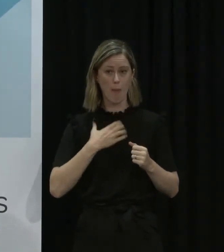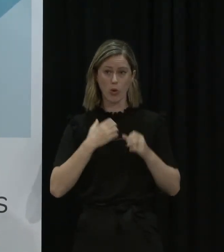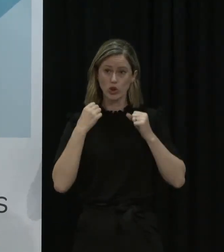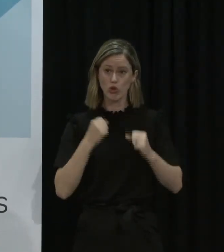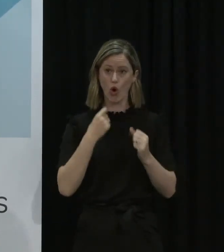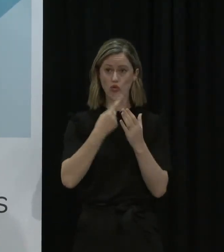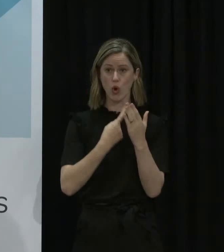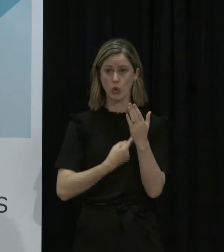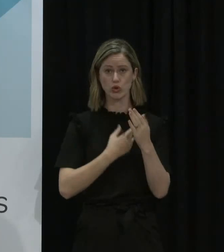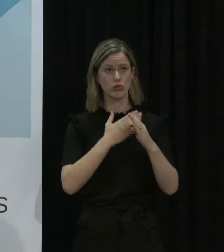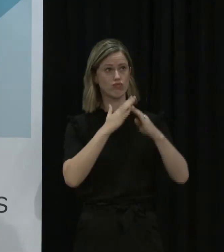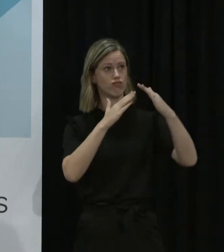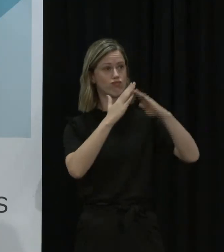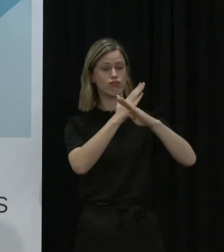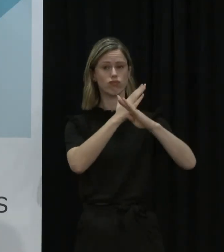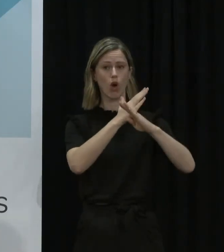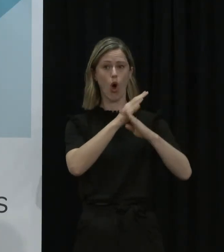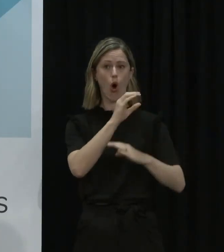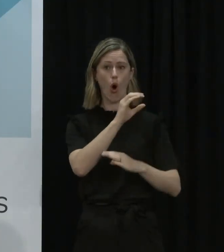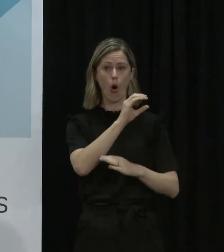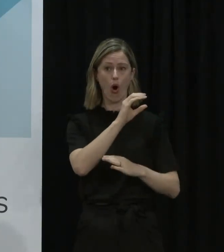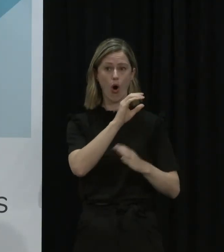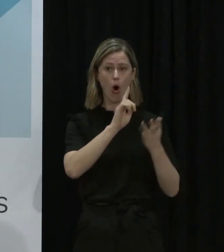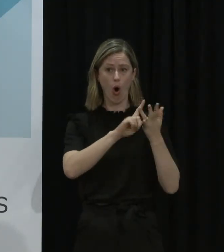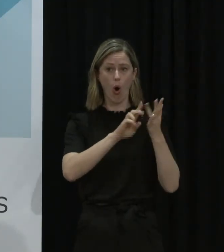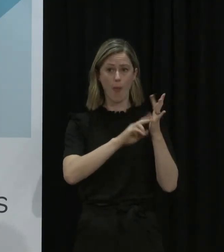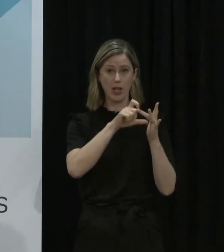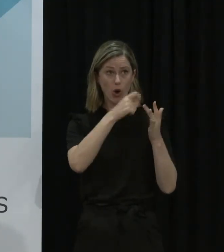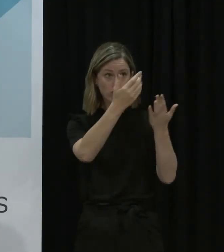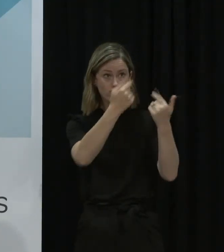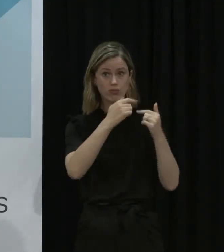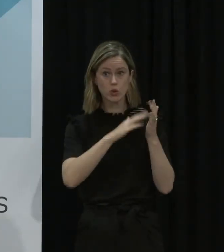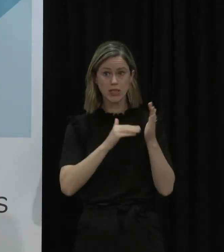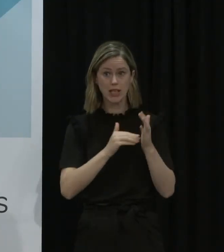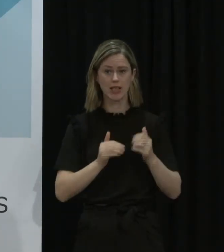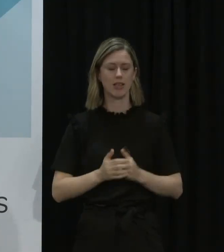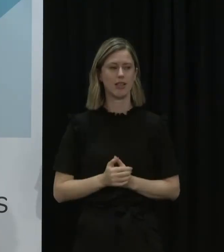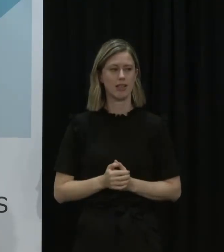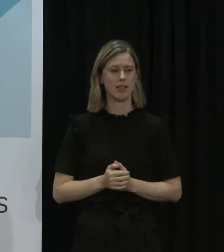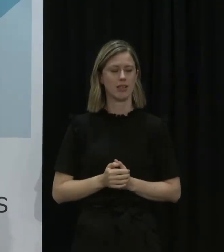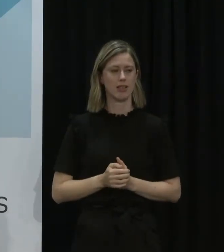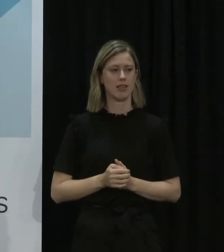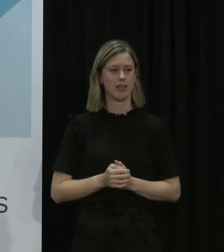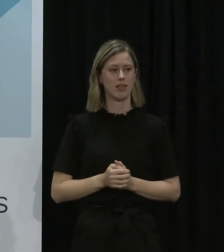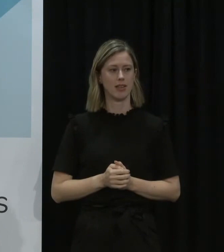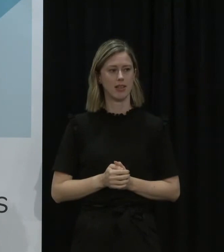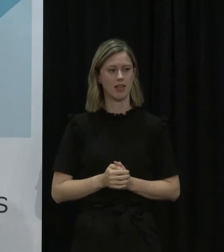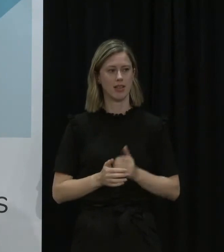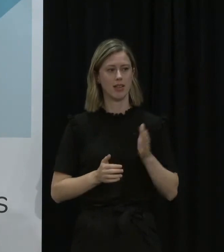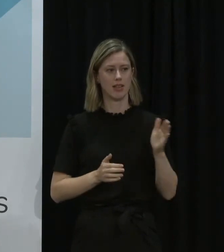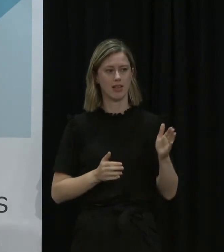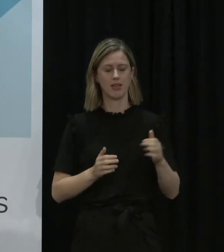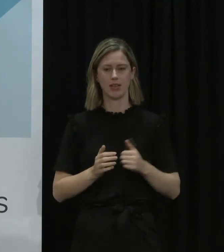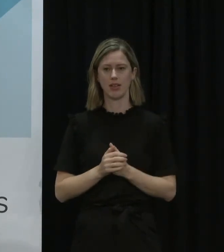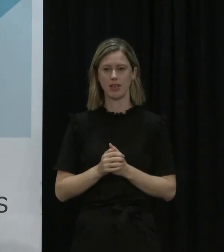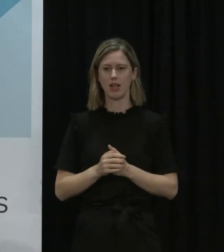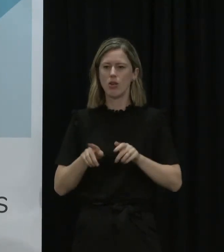and what further restrictions. What further restrictions would you like to see in place to stop that from happening?